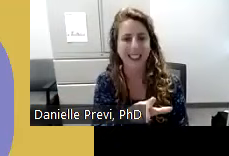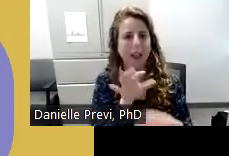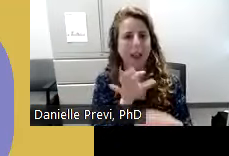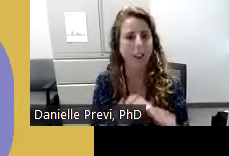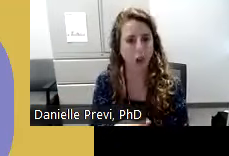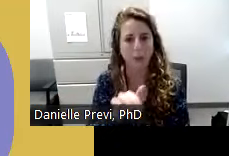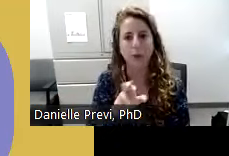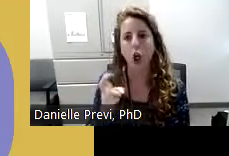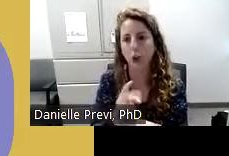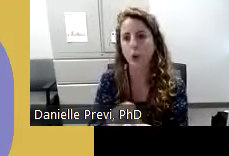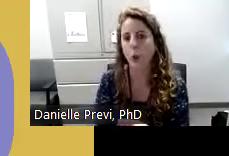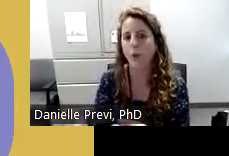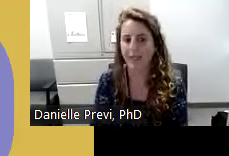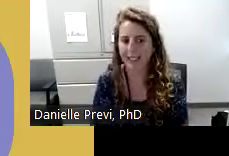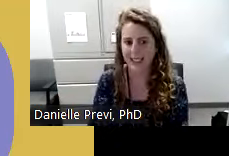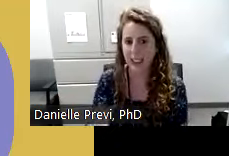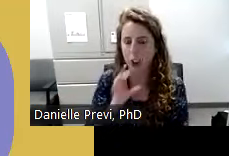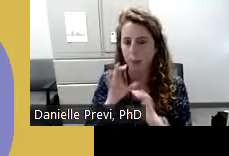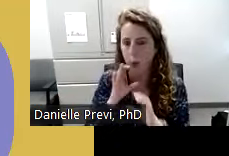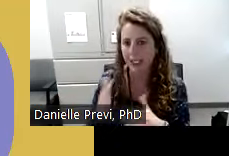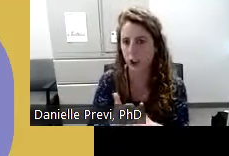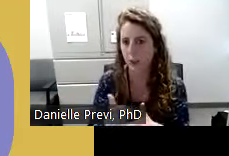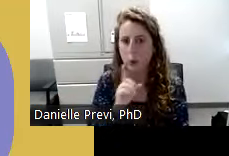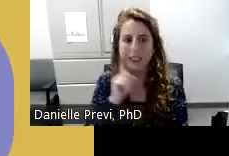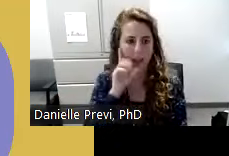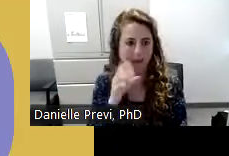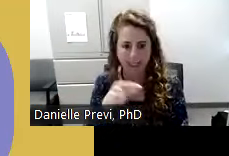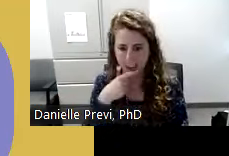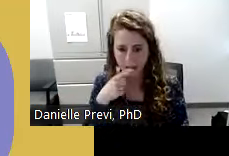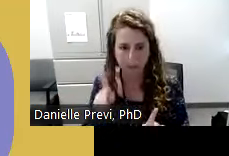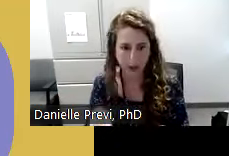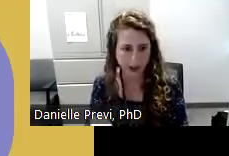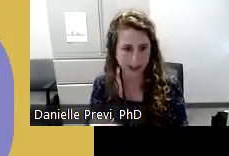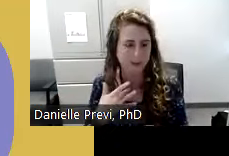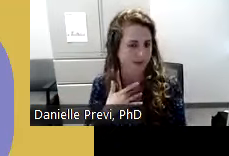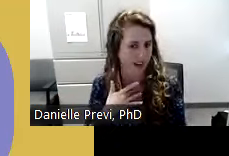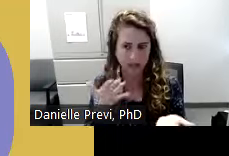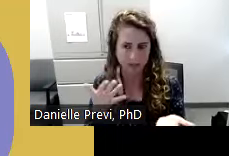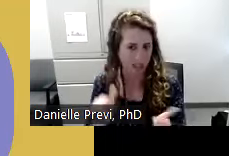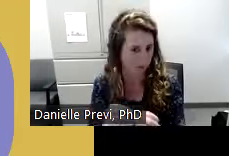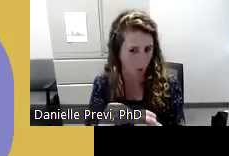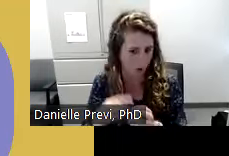I tend to use the language, “ASL interpreters are used…” in my documentation, “…to facilitate